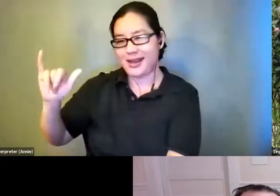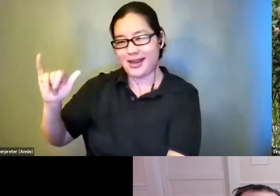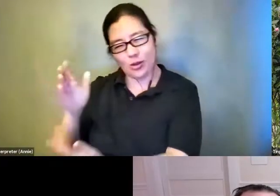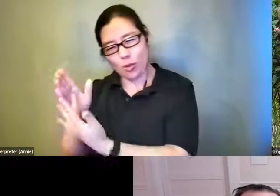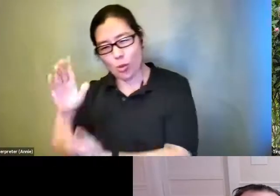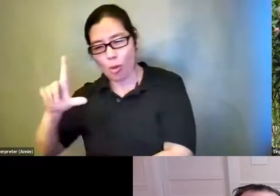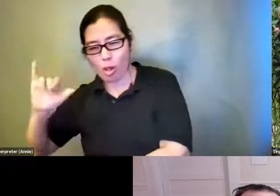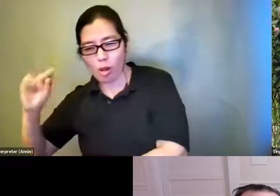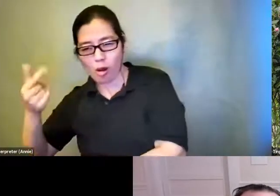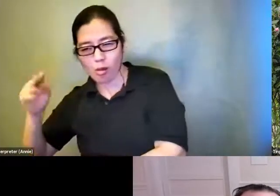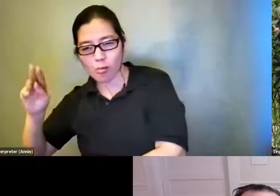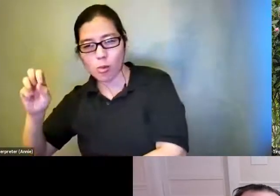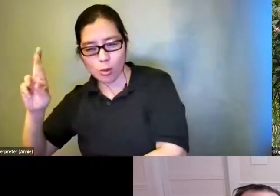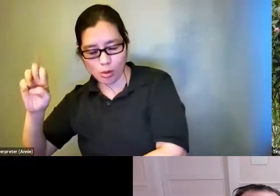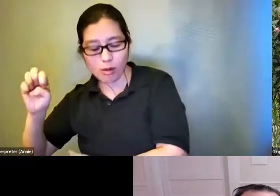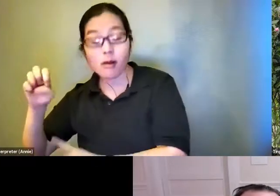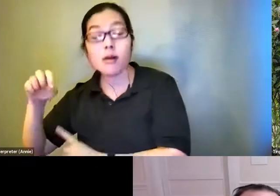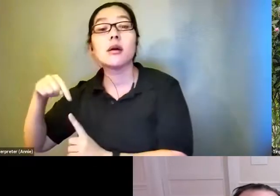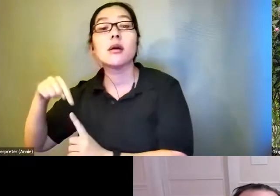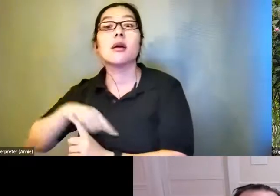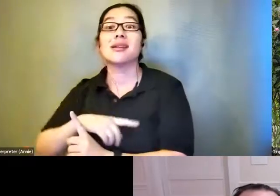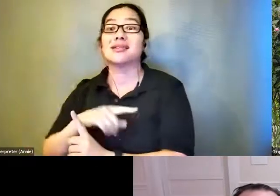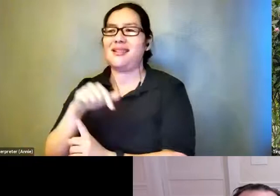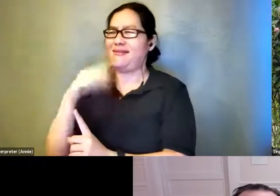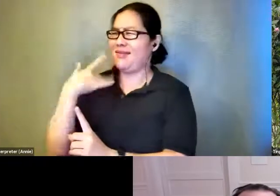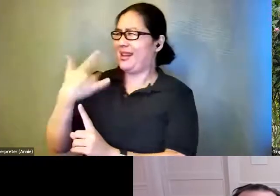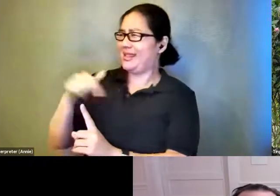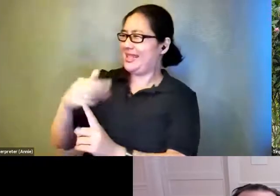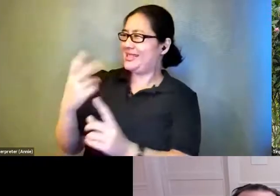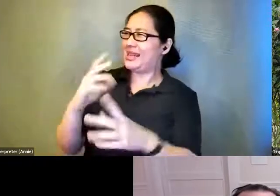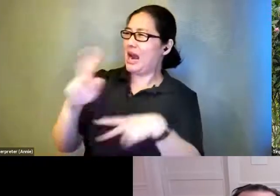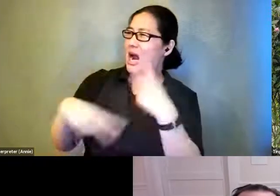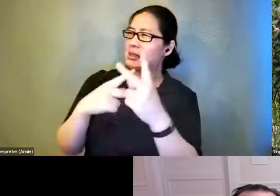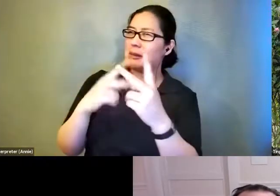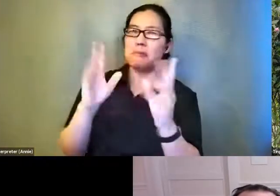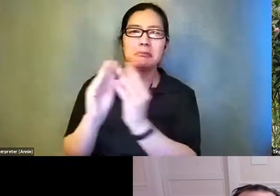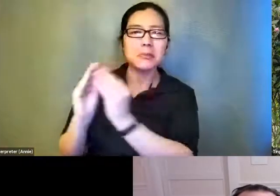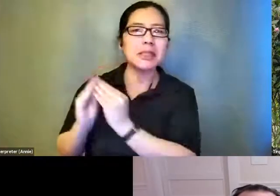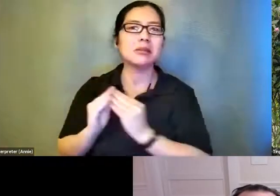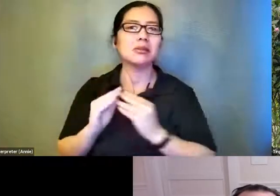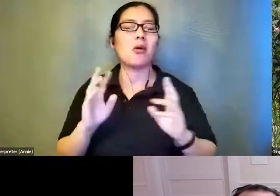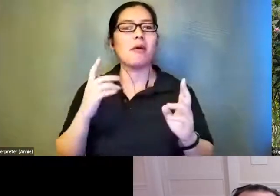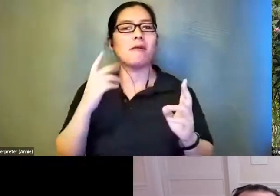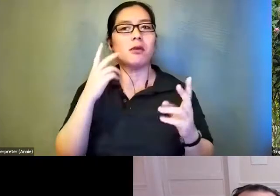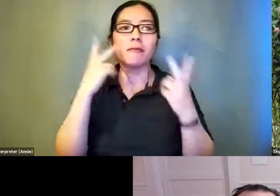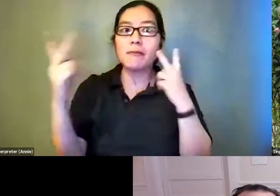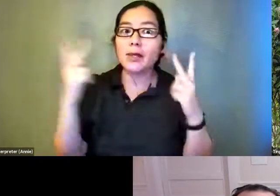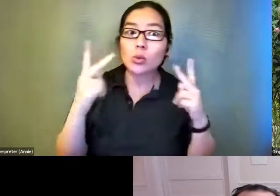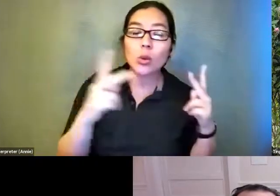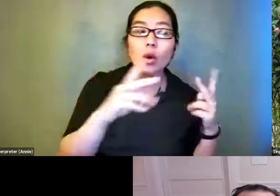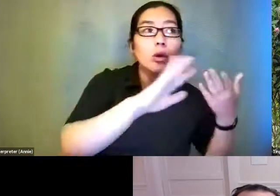meeting of communities. Communit ies for visual media, disability communities,